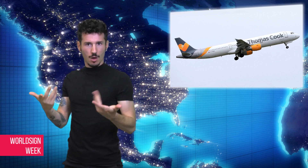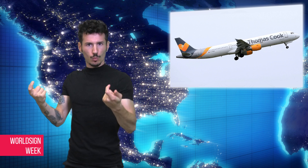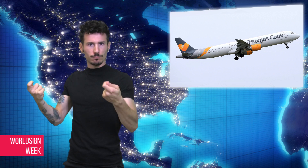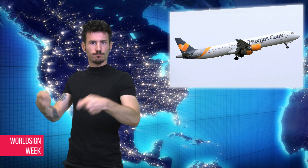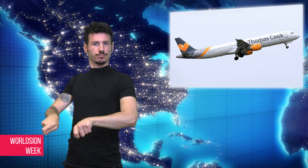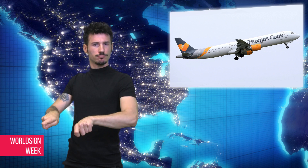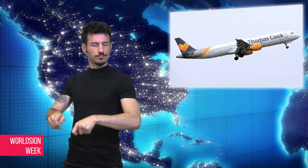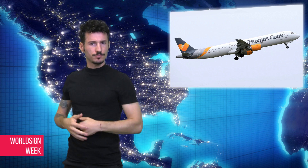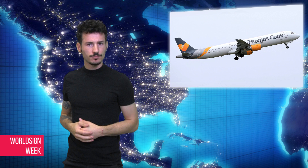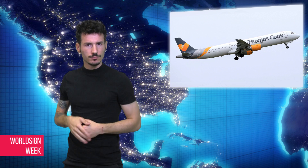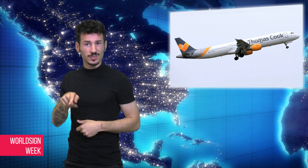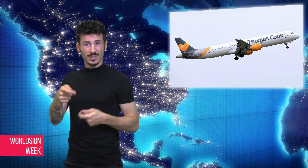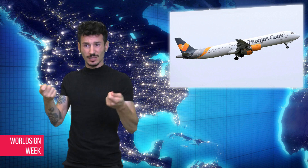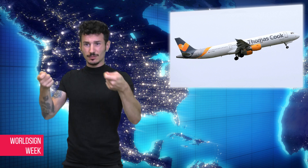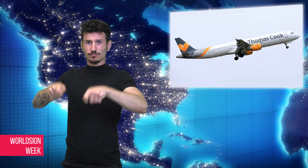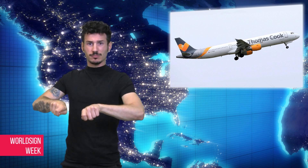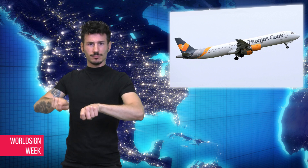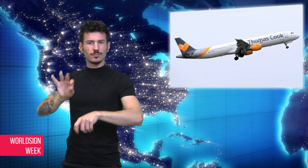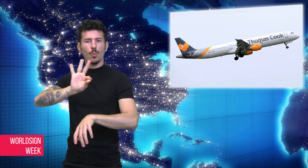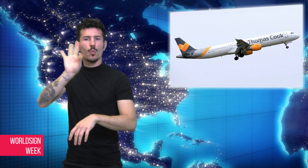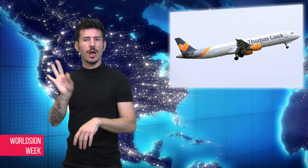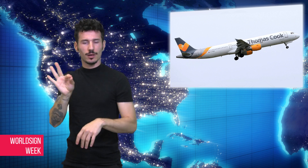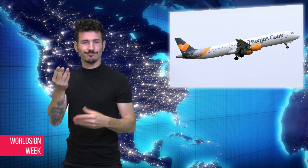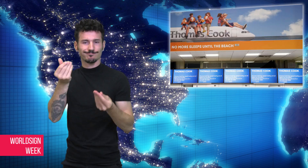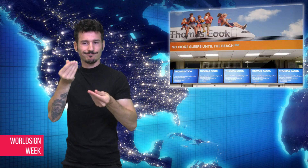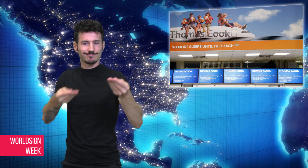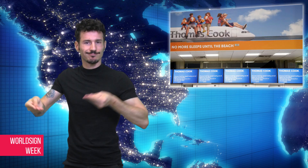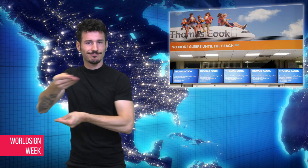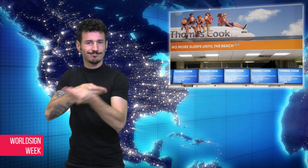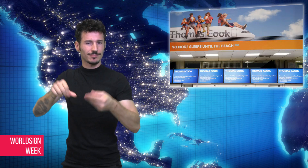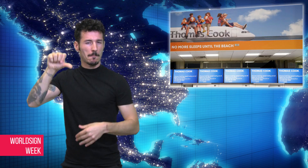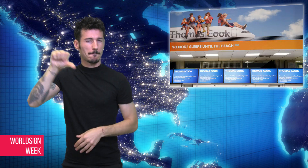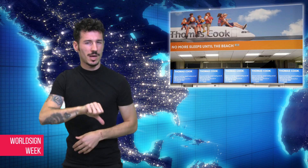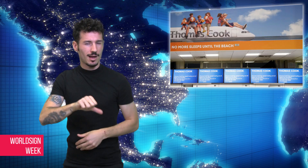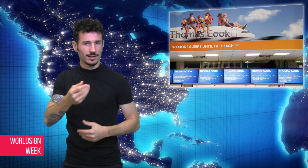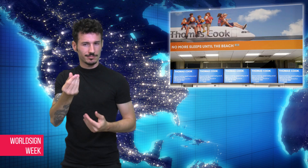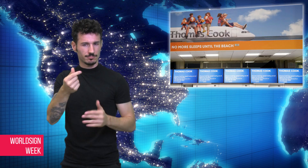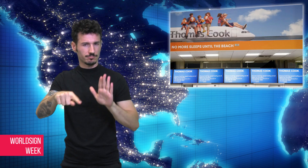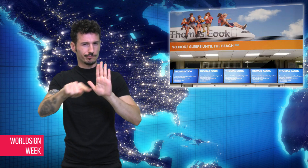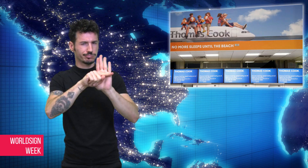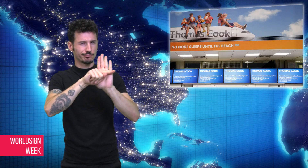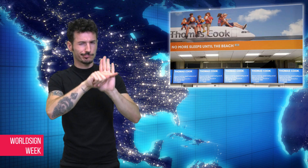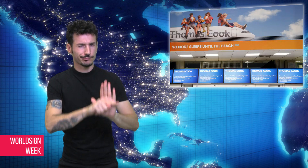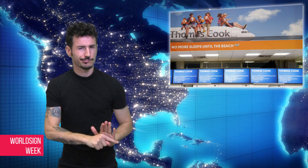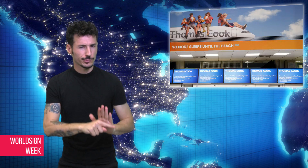The collapse was due to economic reasons, including